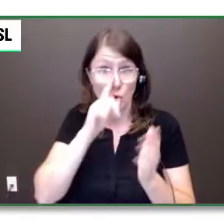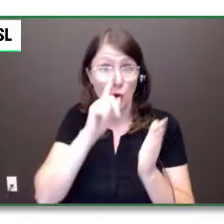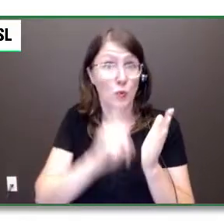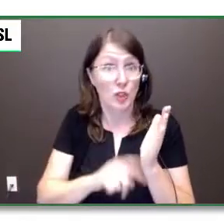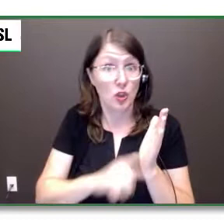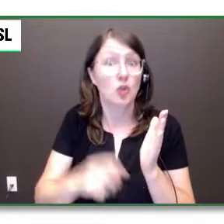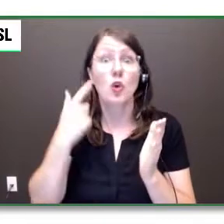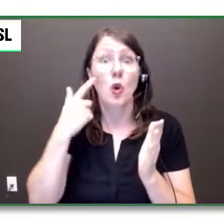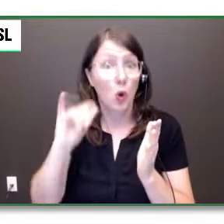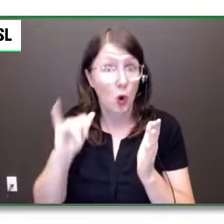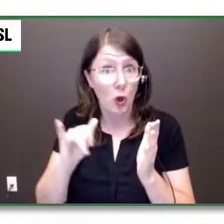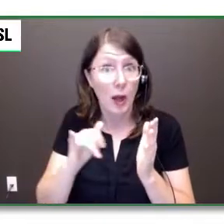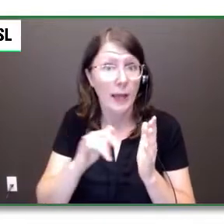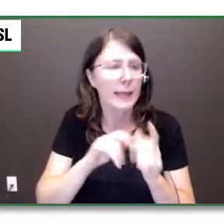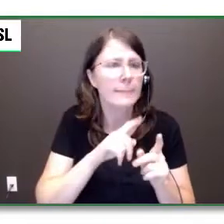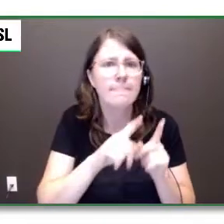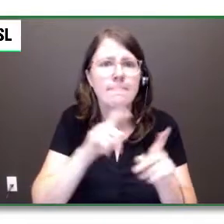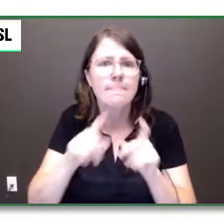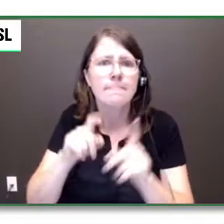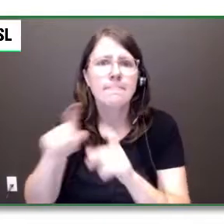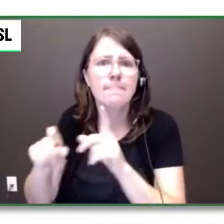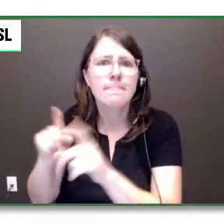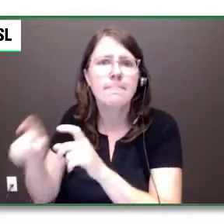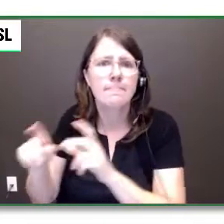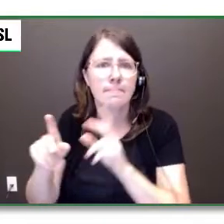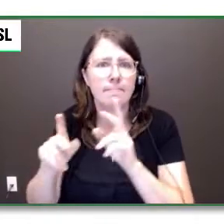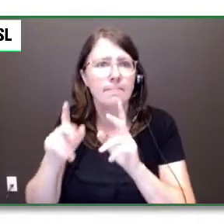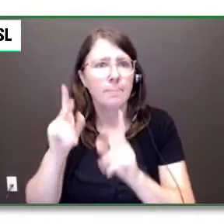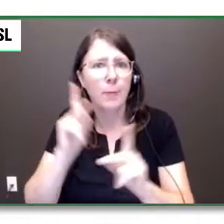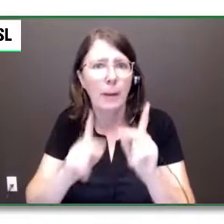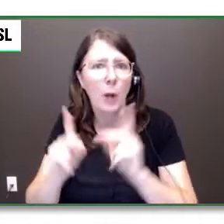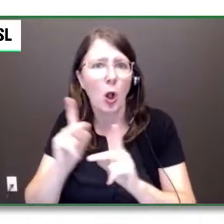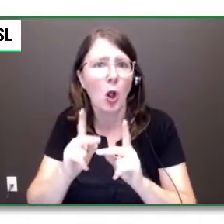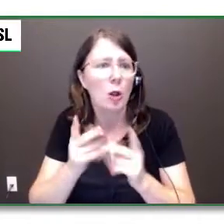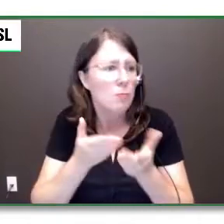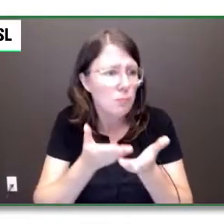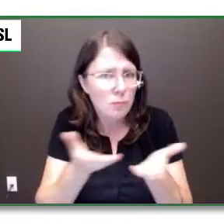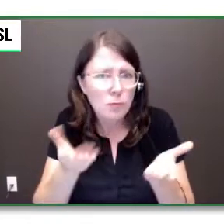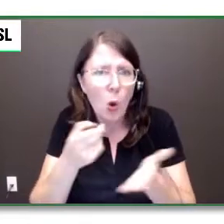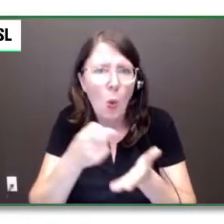how do you sort of cluster those um the the challenges that you find moving